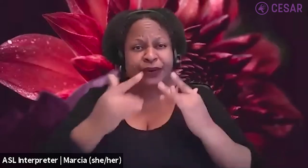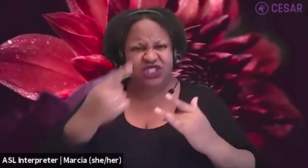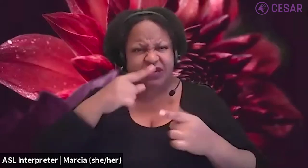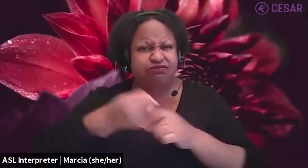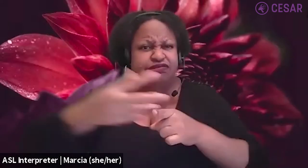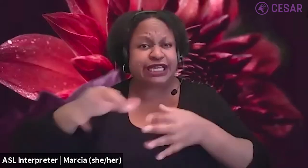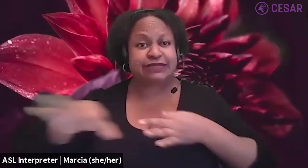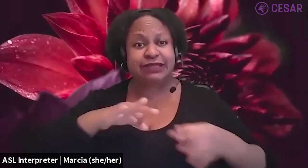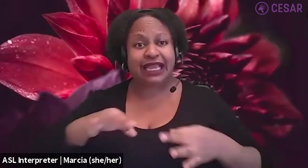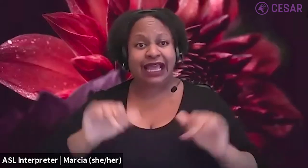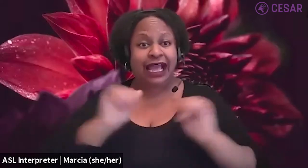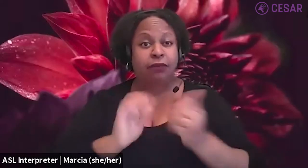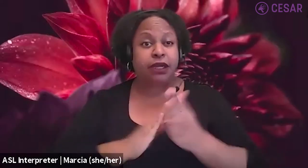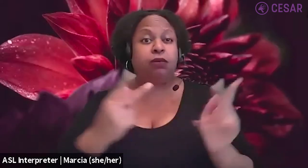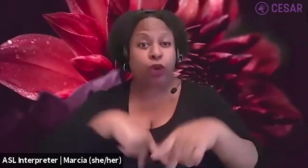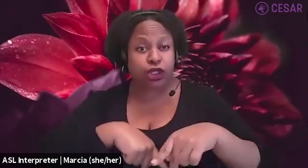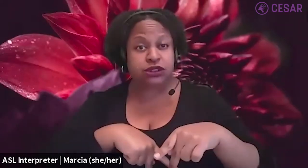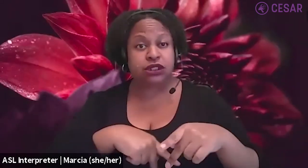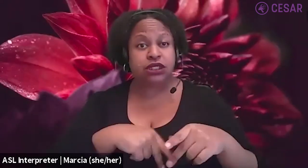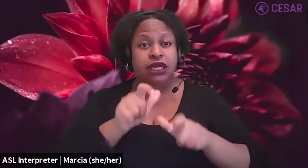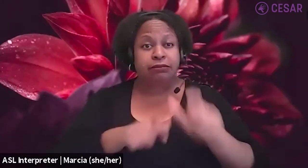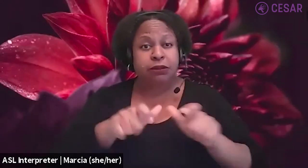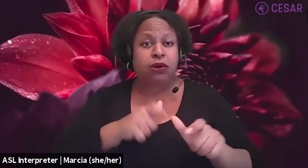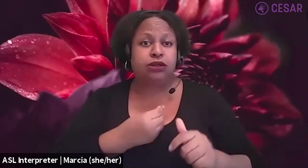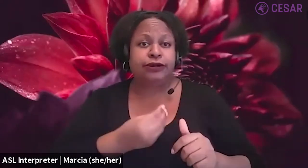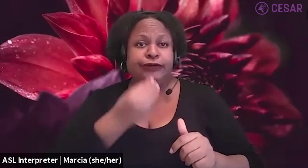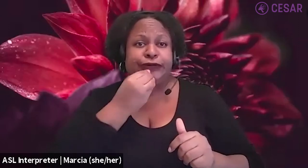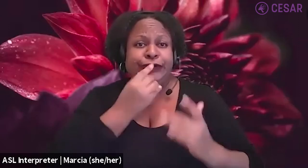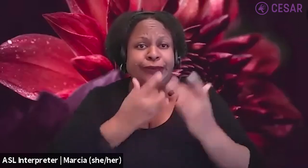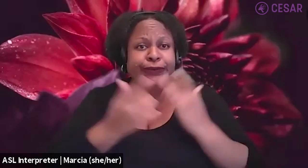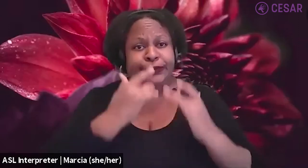What barriers does COVID-19 present to how community members have access to food?